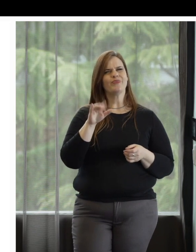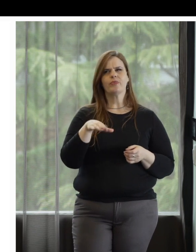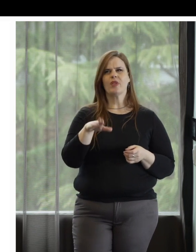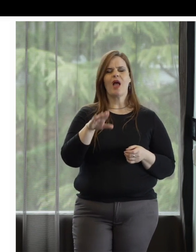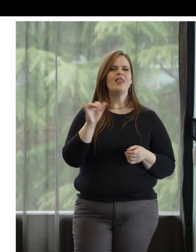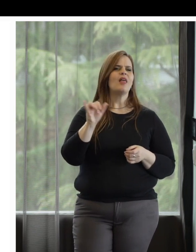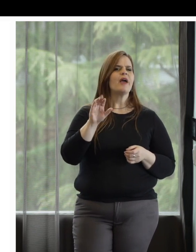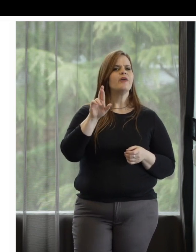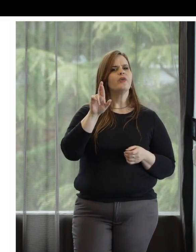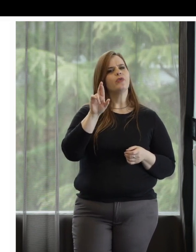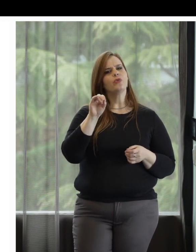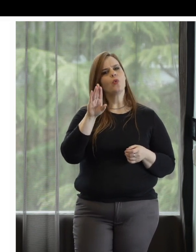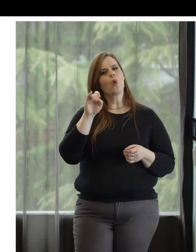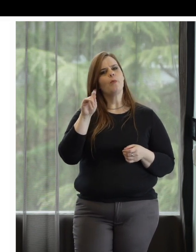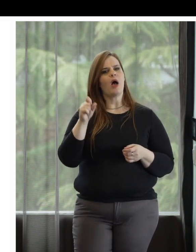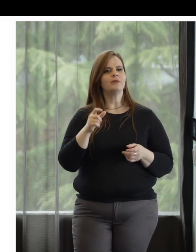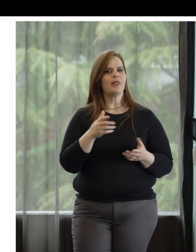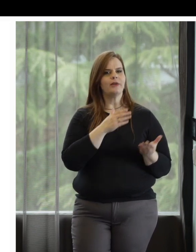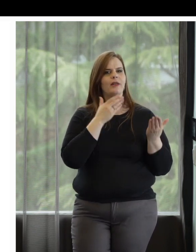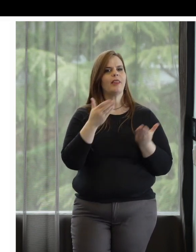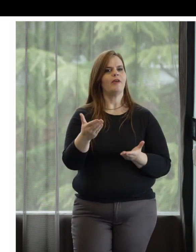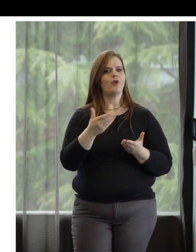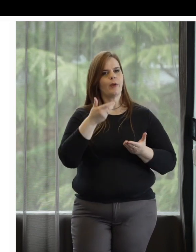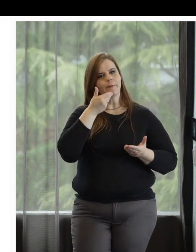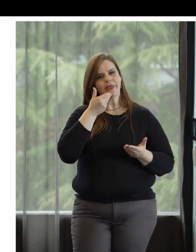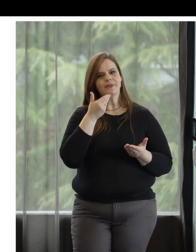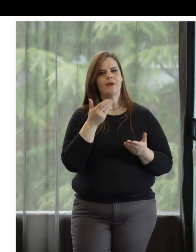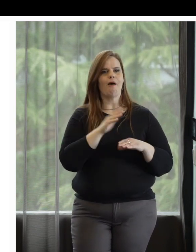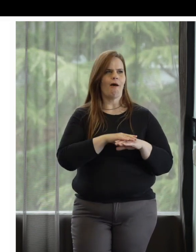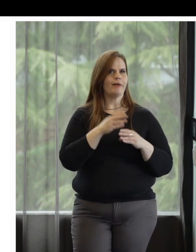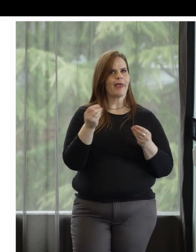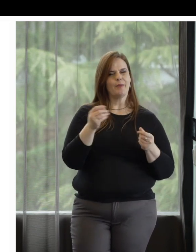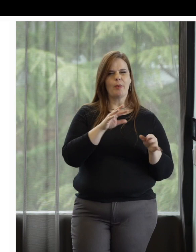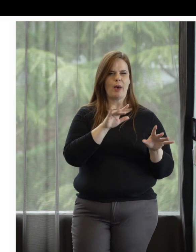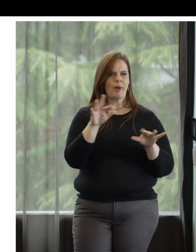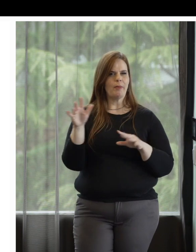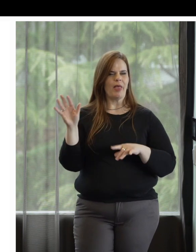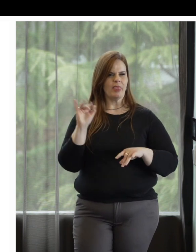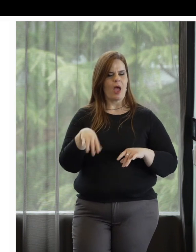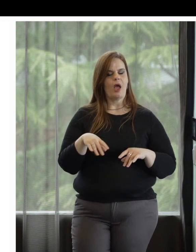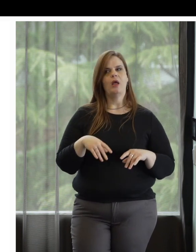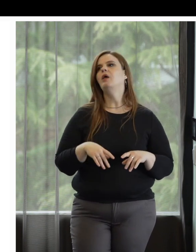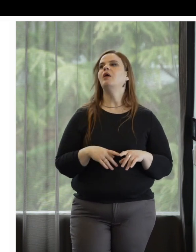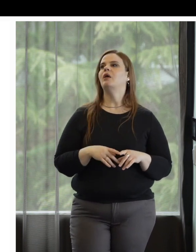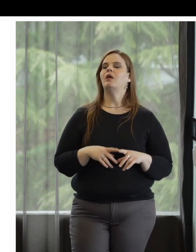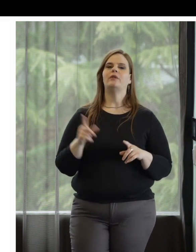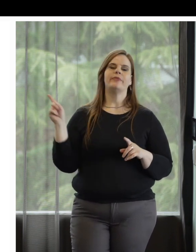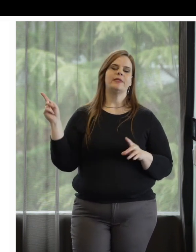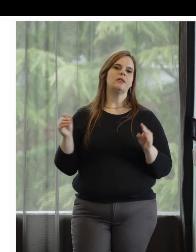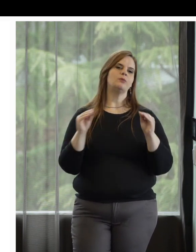at college campuses. This is more of